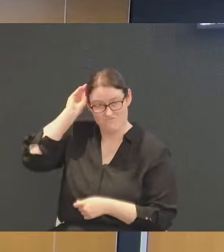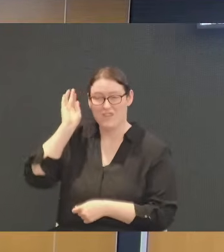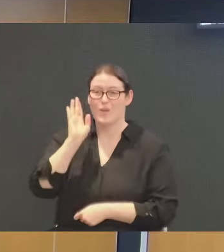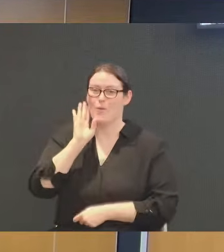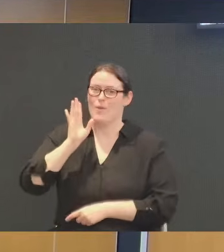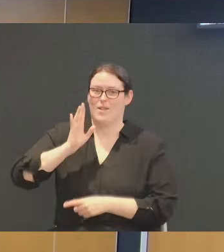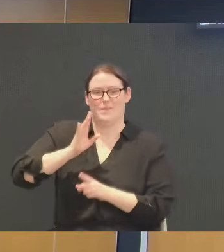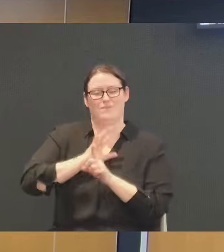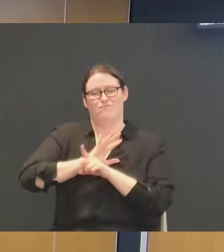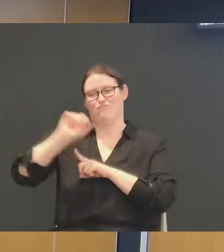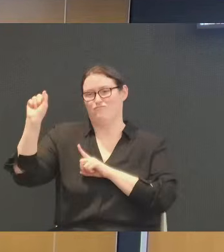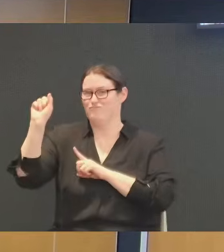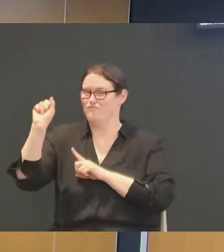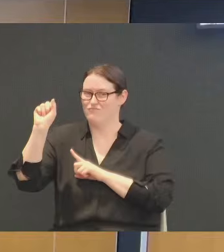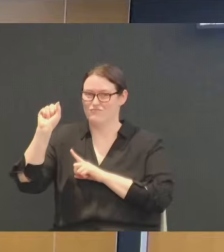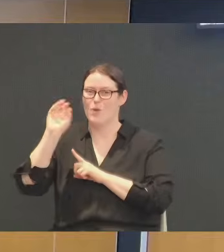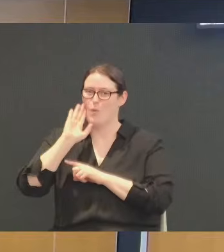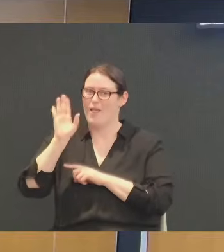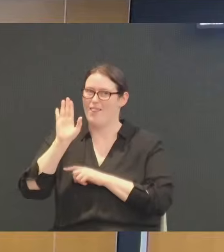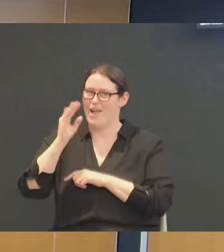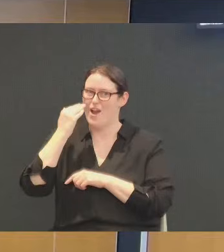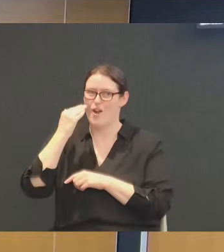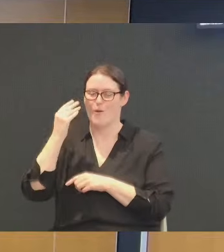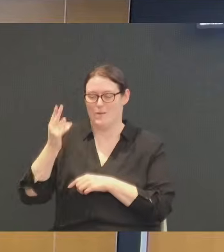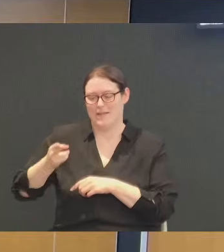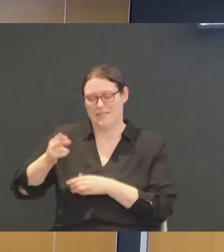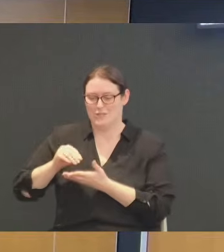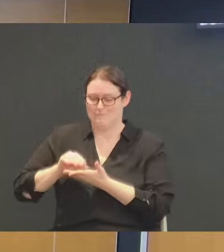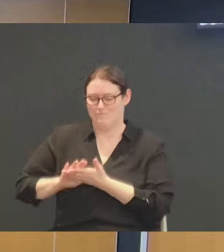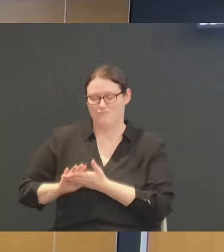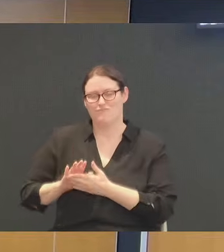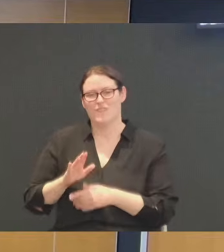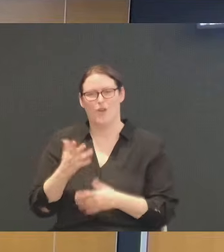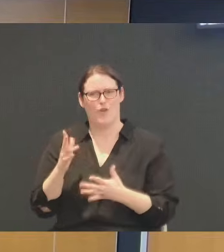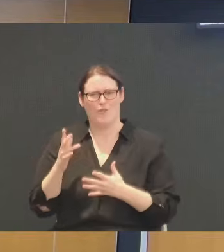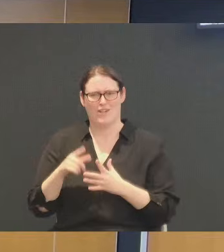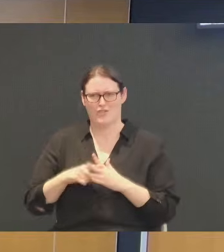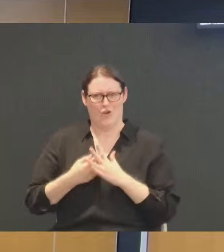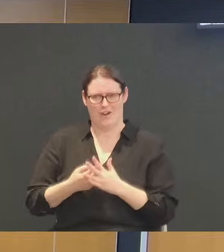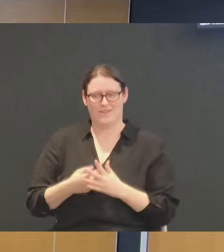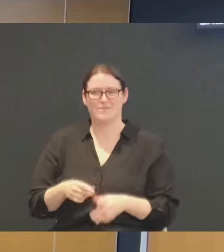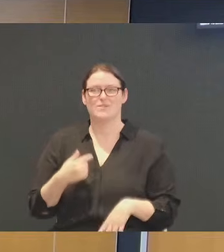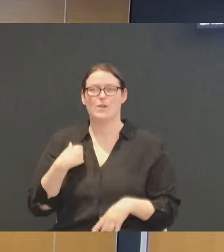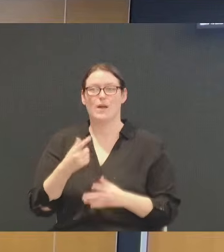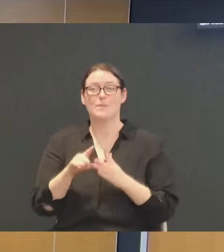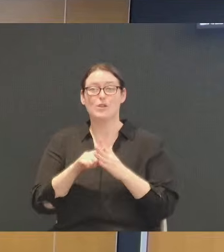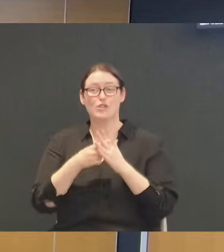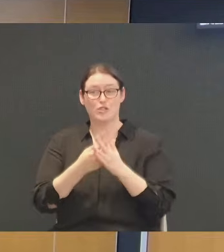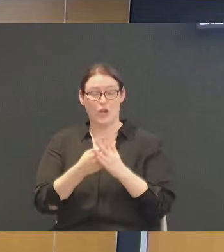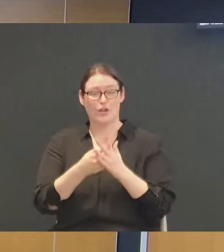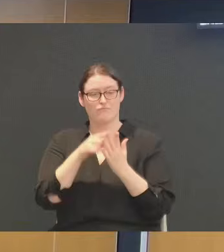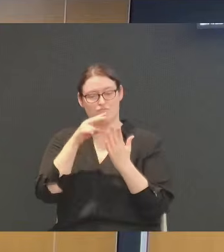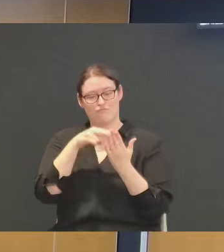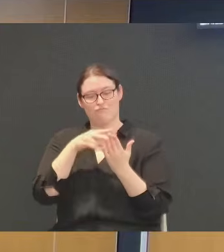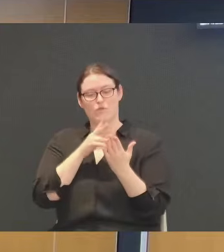make a mark in history. She already has. So, I'm going to get started and read. so what we'll do